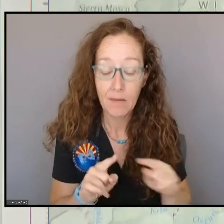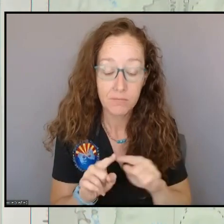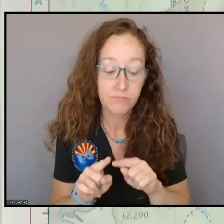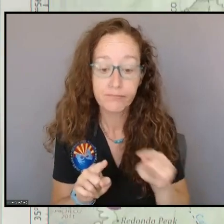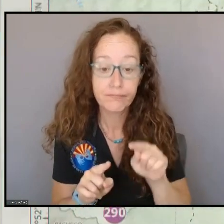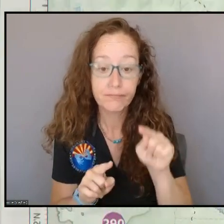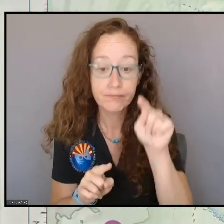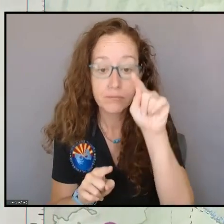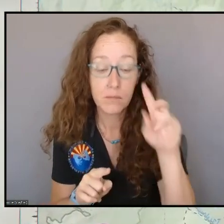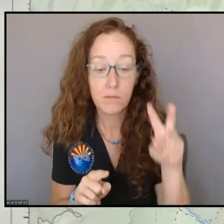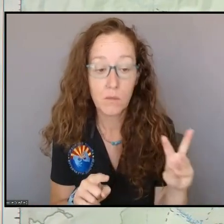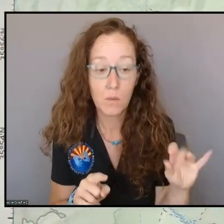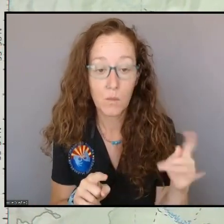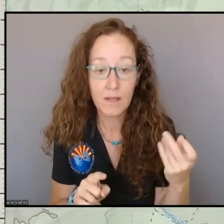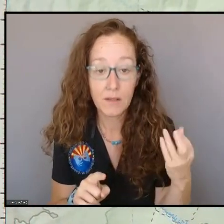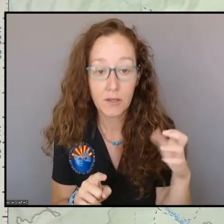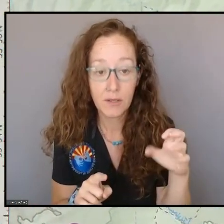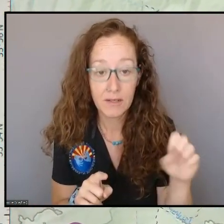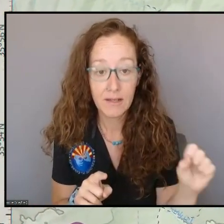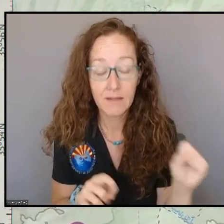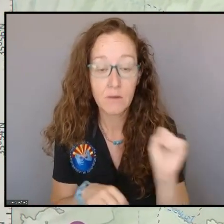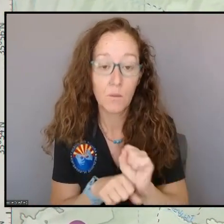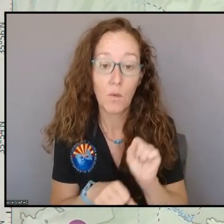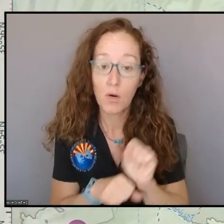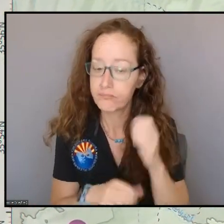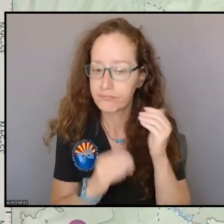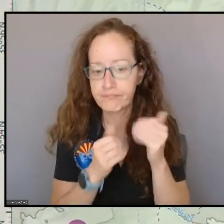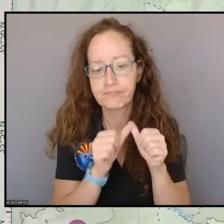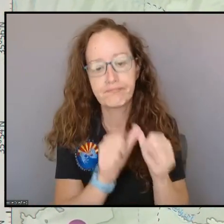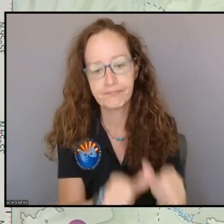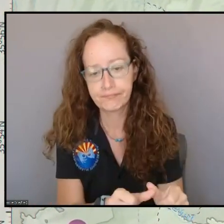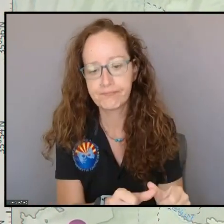work is still ongoing up there. Reinforcing the lines from Iron